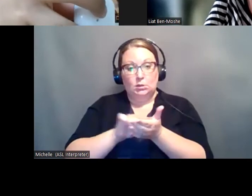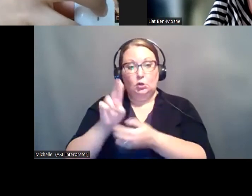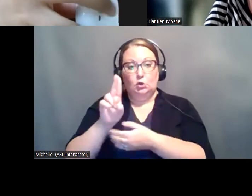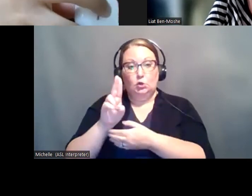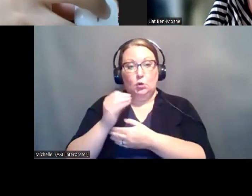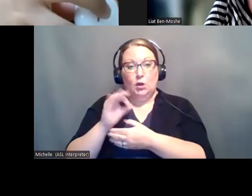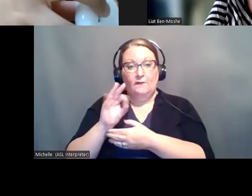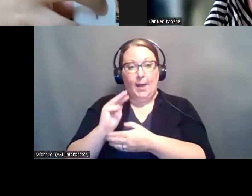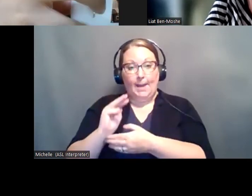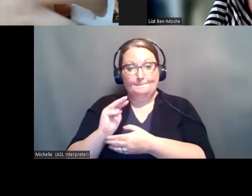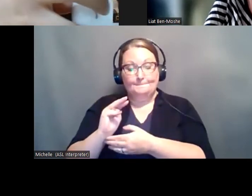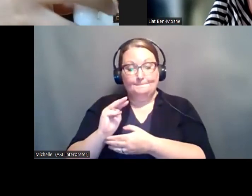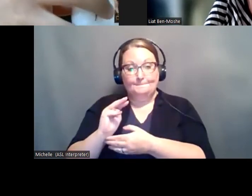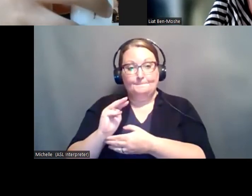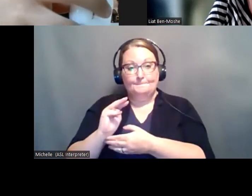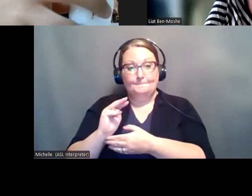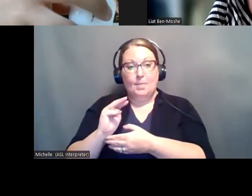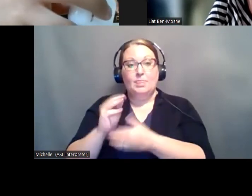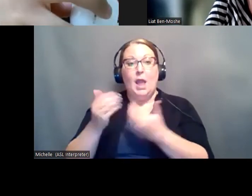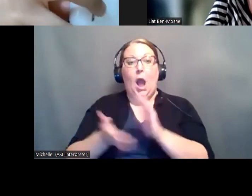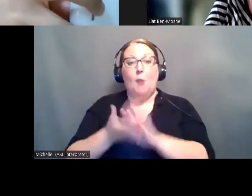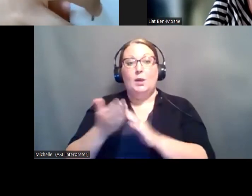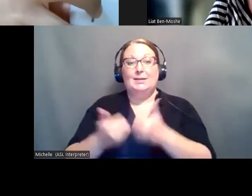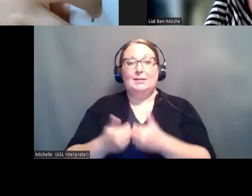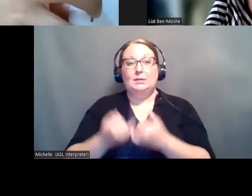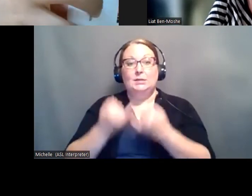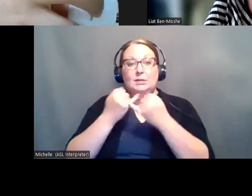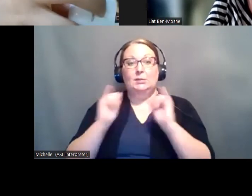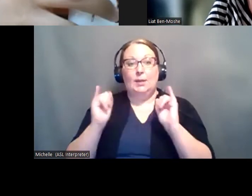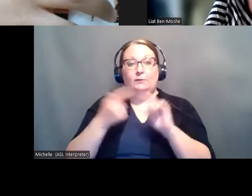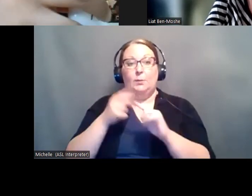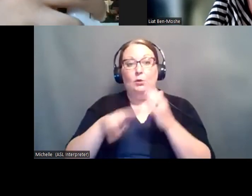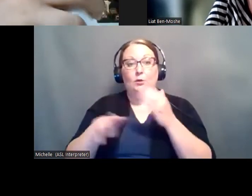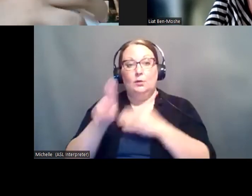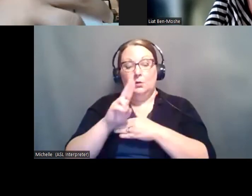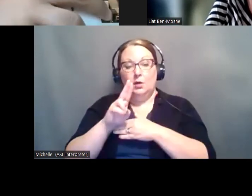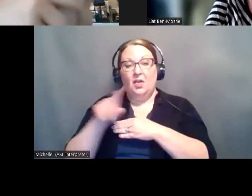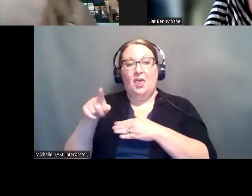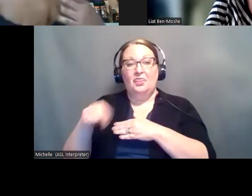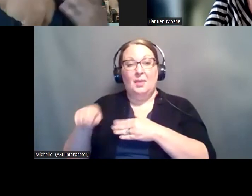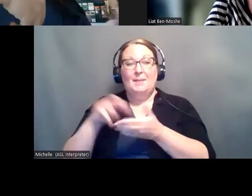they also operate independently of the university. Meaning that again, they can publish things